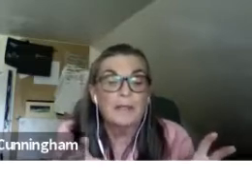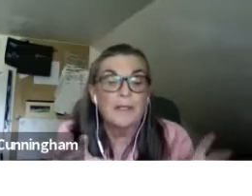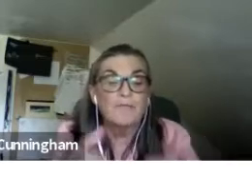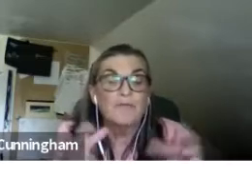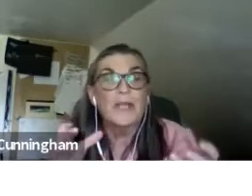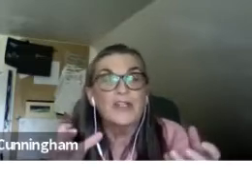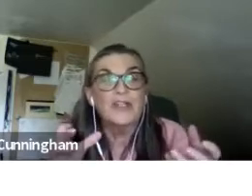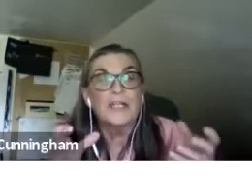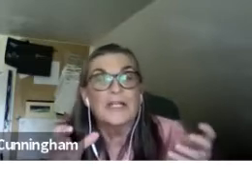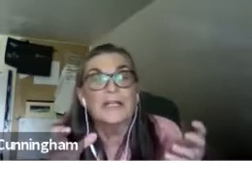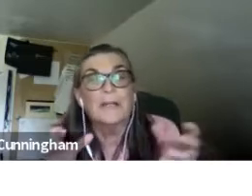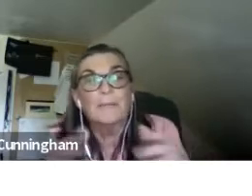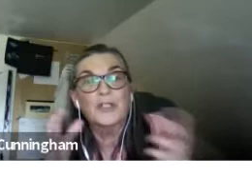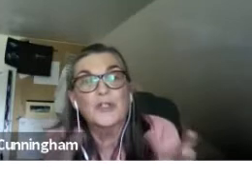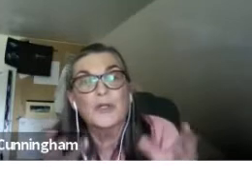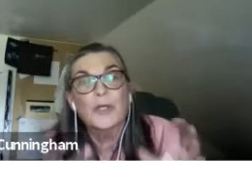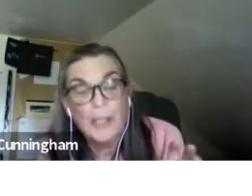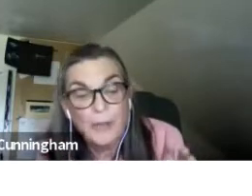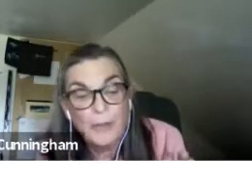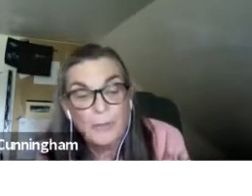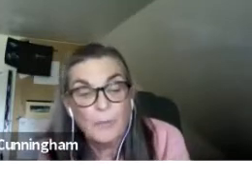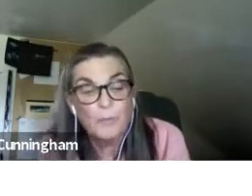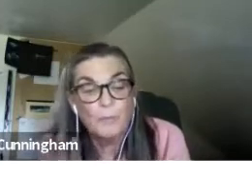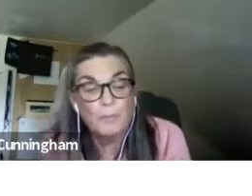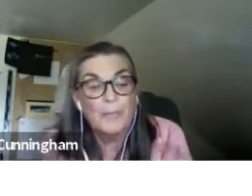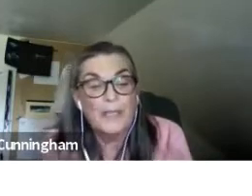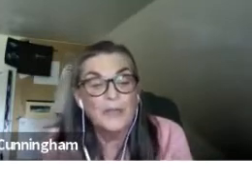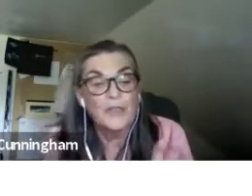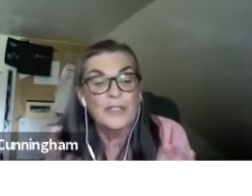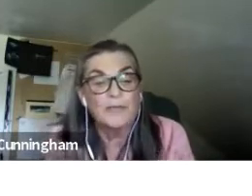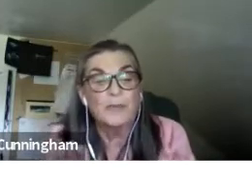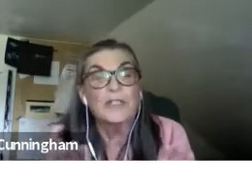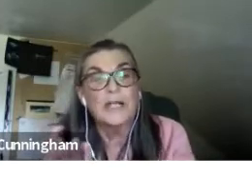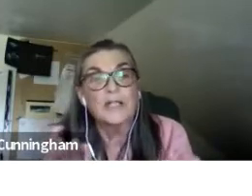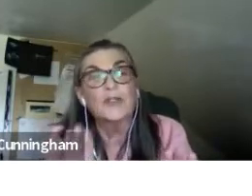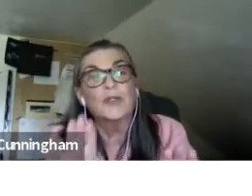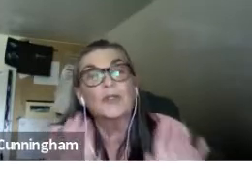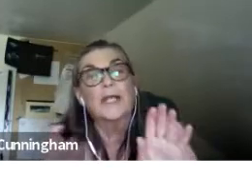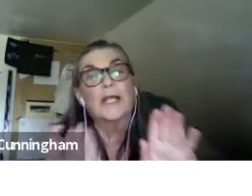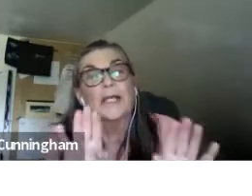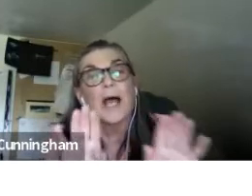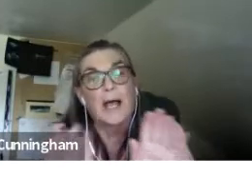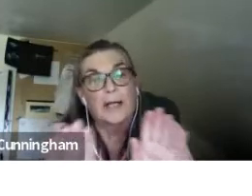information in the picture by using different textures and heights.